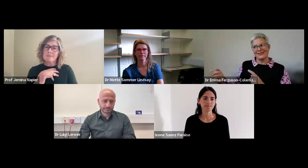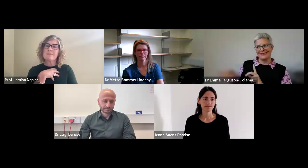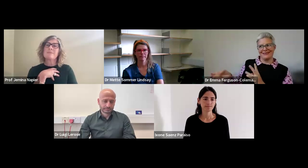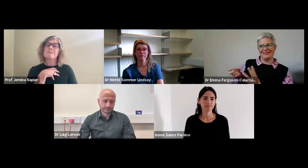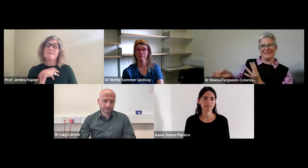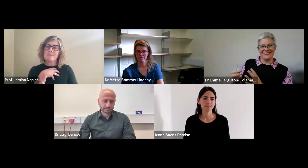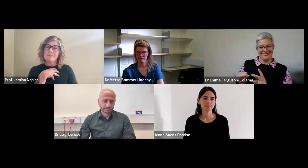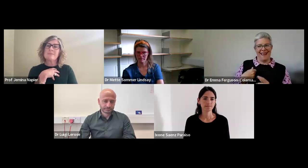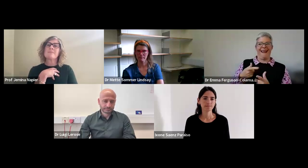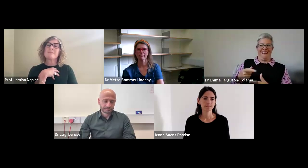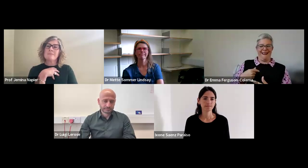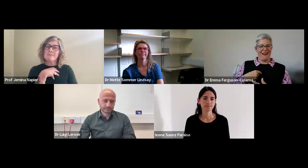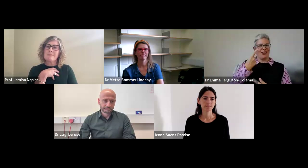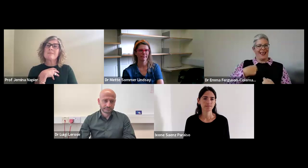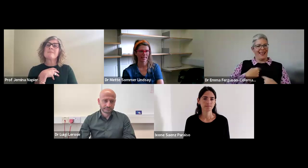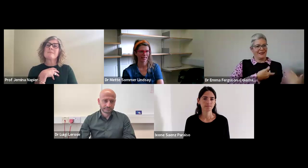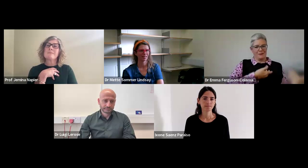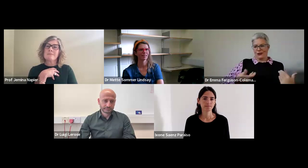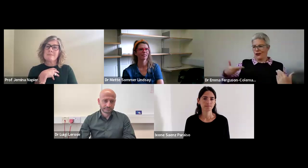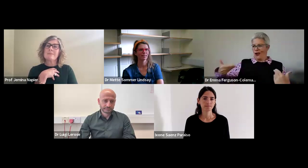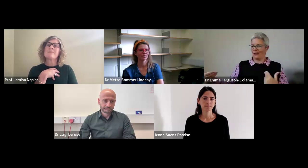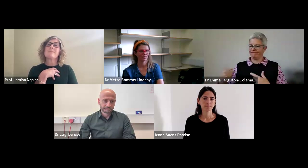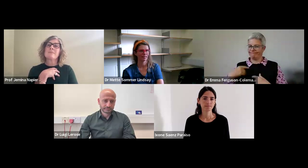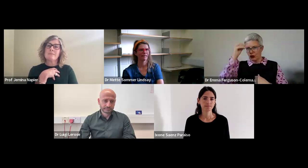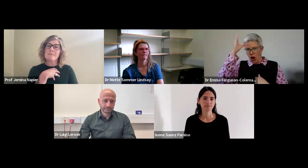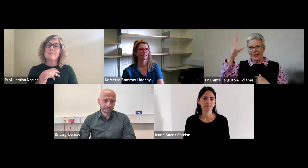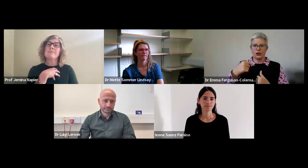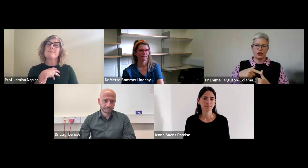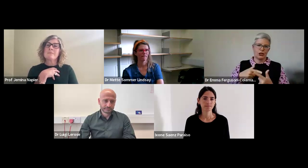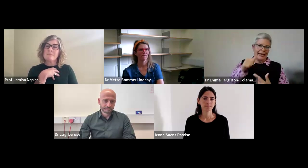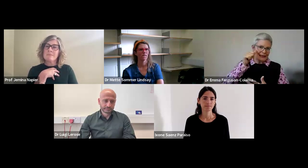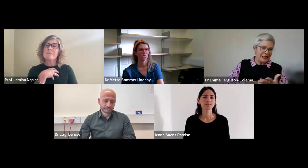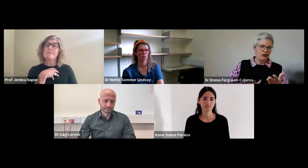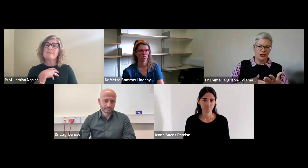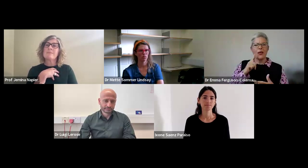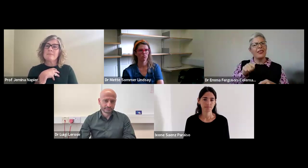in relationships with interpreters and now new students are coming through then I'm able to pass